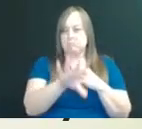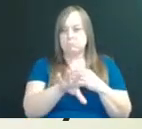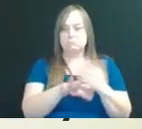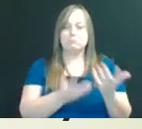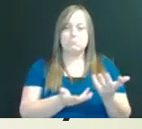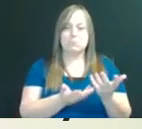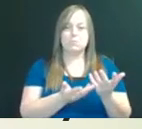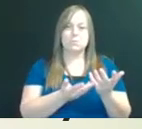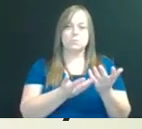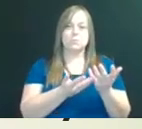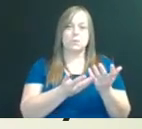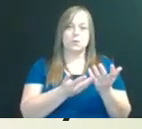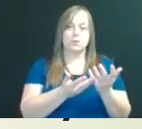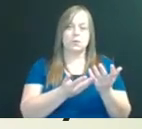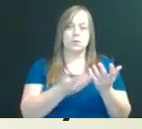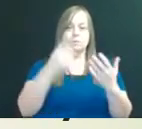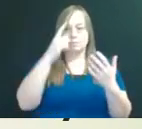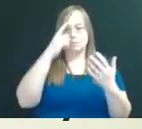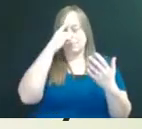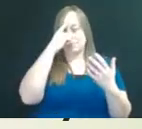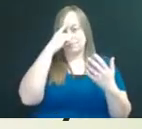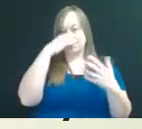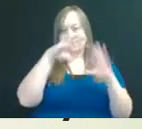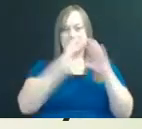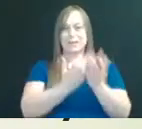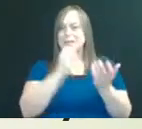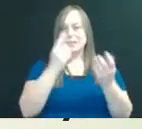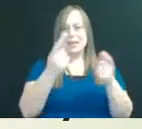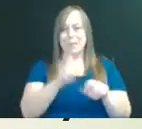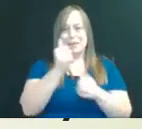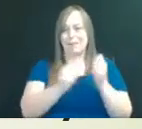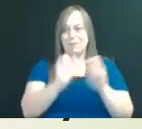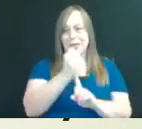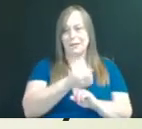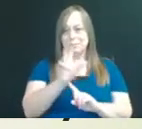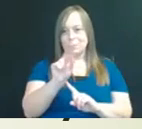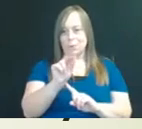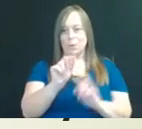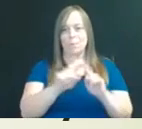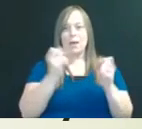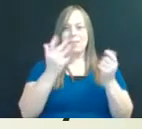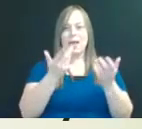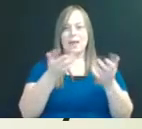just to give you a sense of like this doesn't happen in every case. A lot of the things we try to do